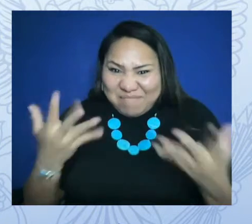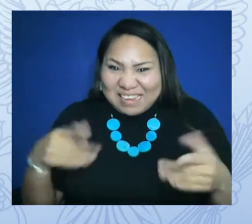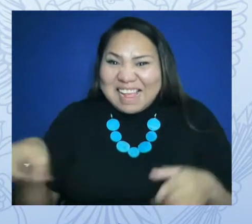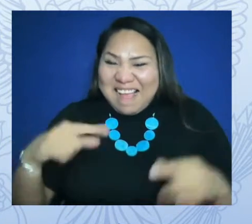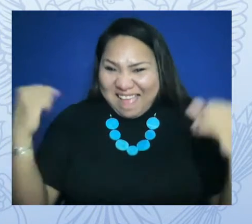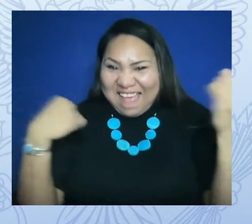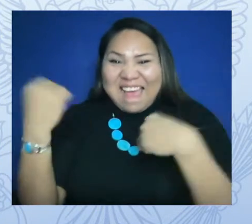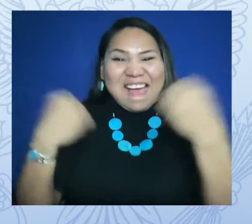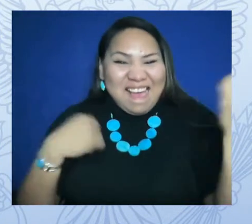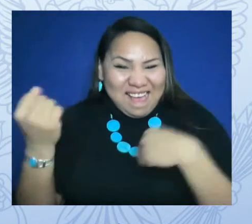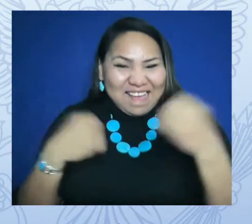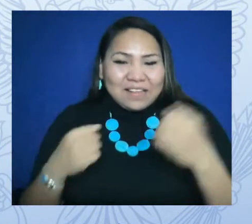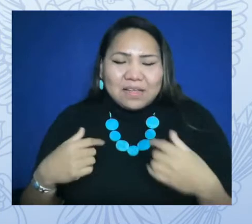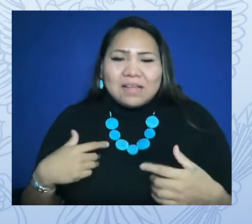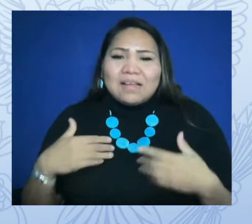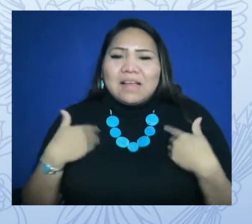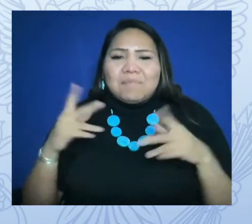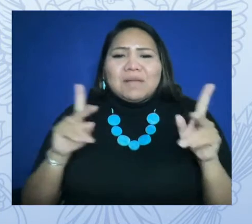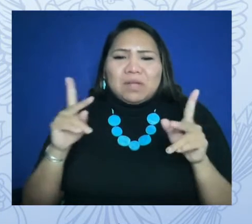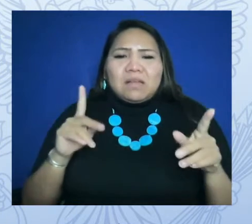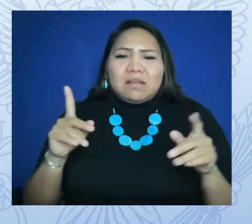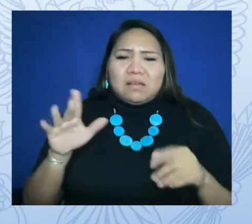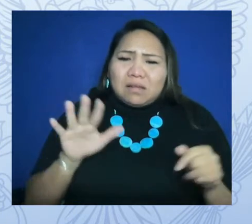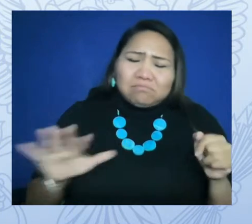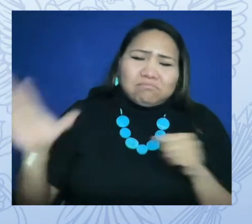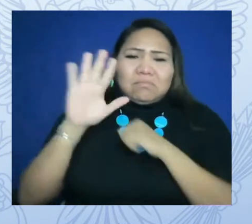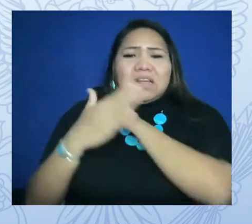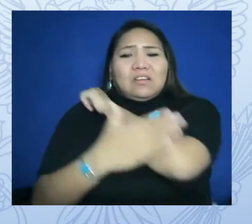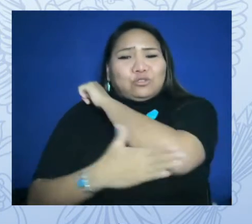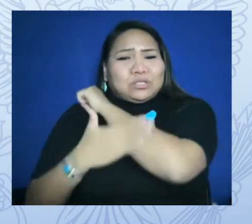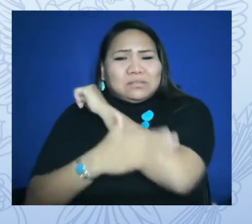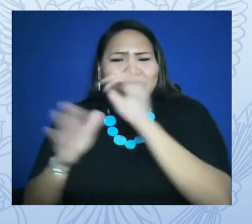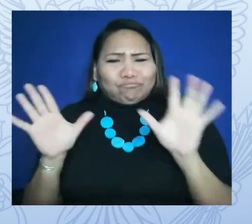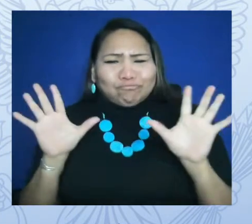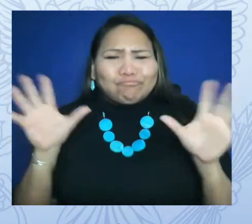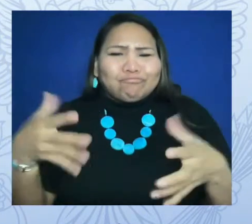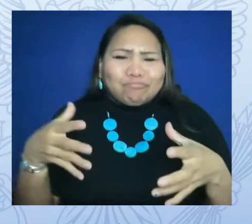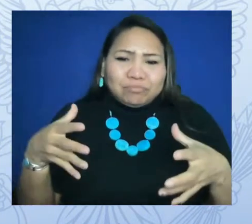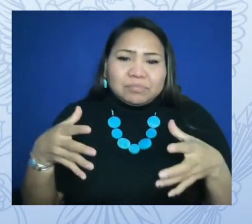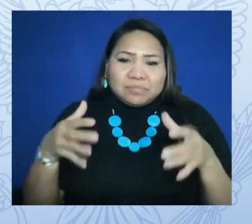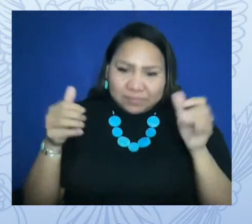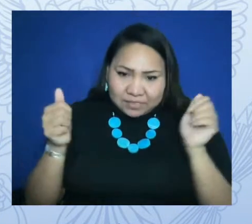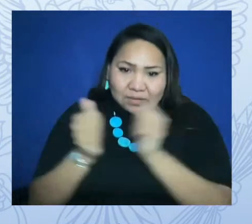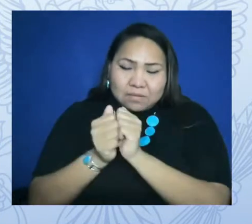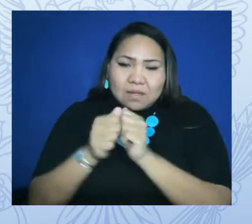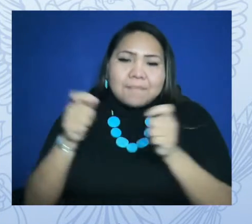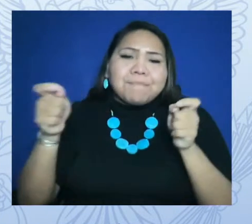came together with administration officials to map out the progress they wish to create.